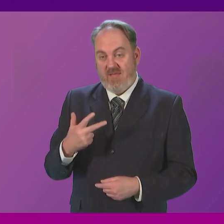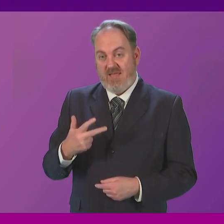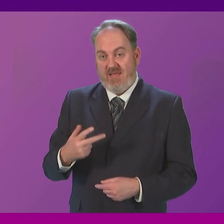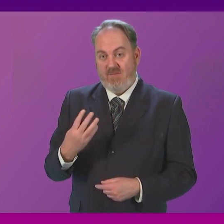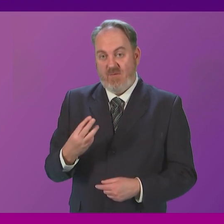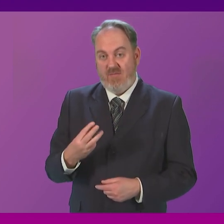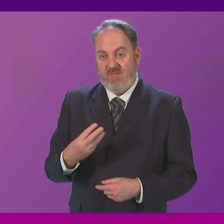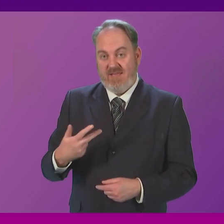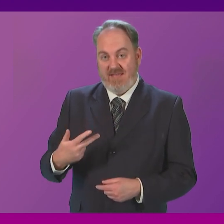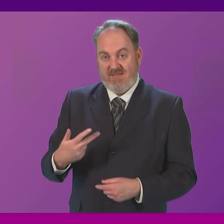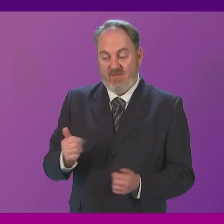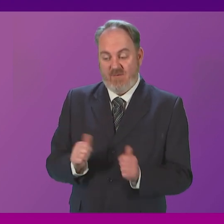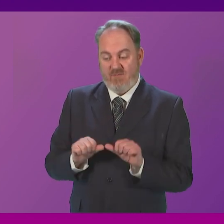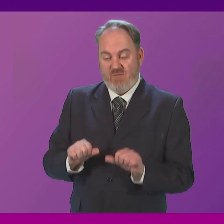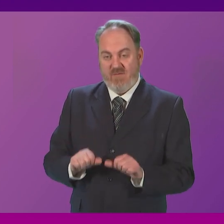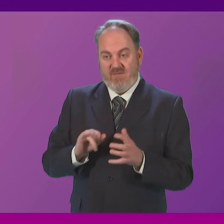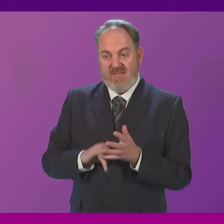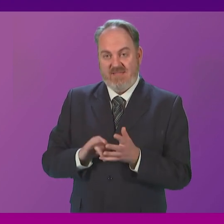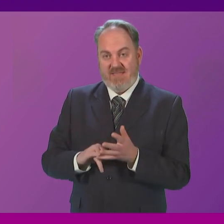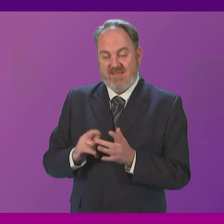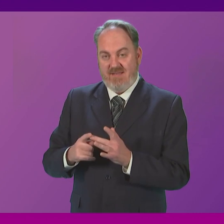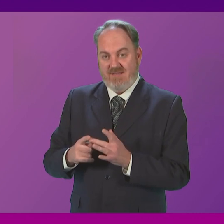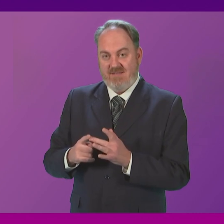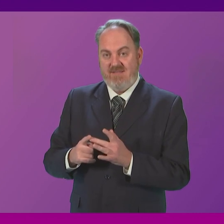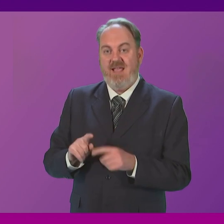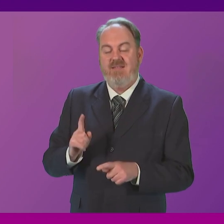on approval of Scottish statutory instruments, and S6M-08439, on the designation of a lead